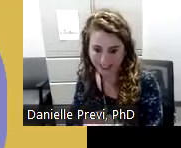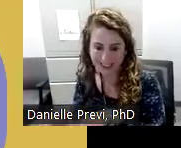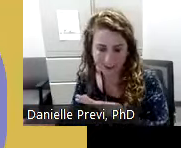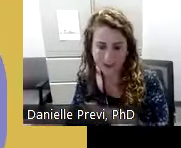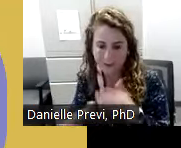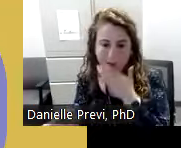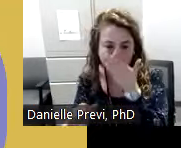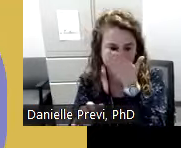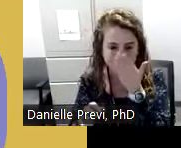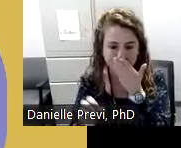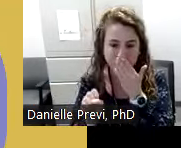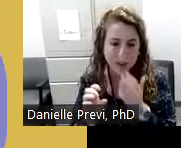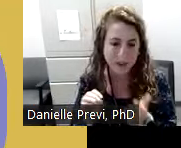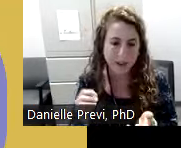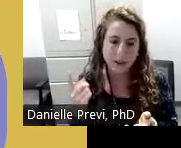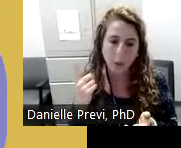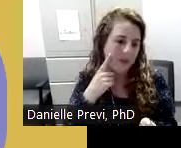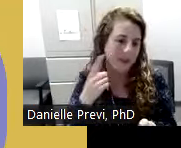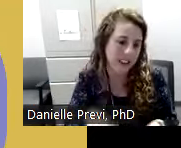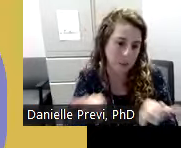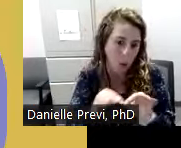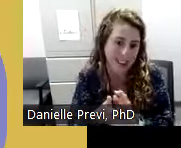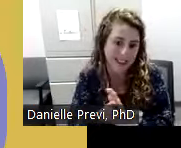they will code switch more to spoken English depending on who they're interacting with.